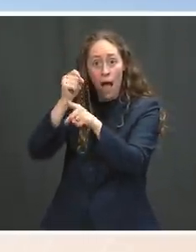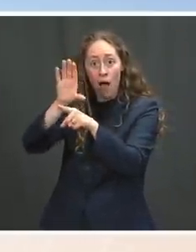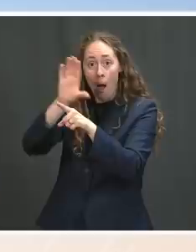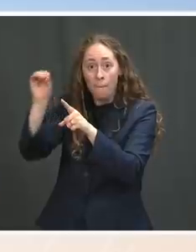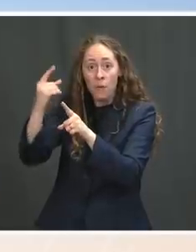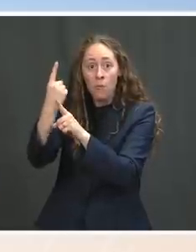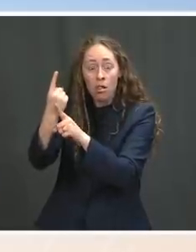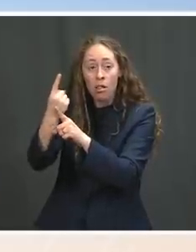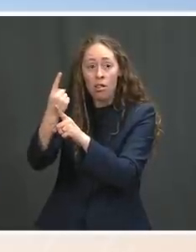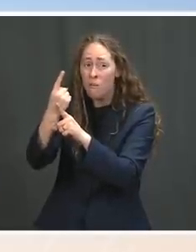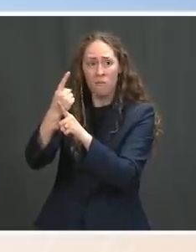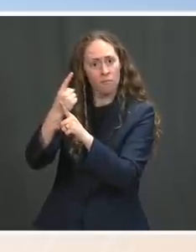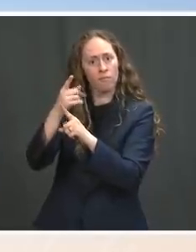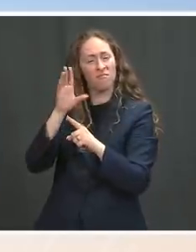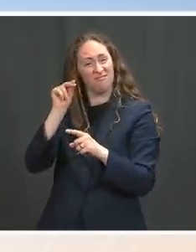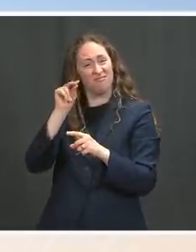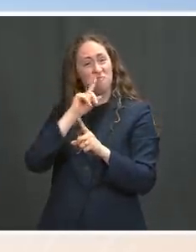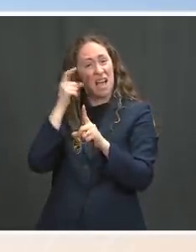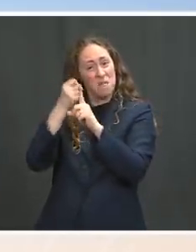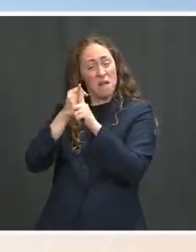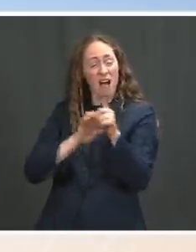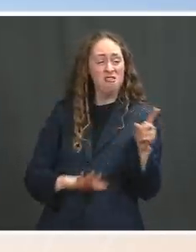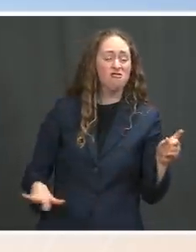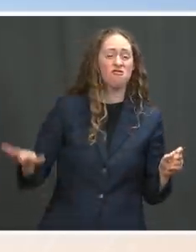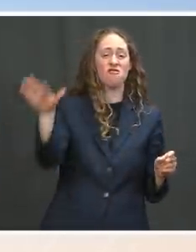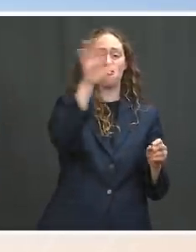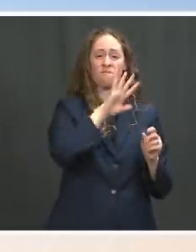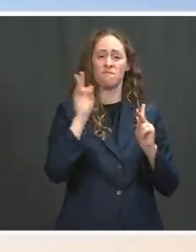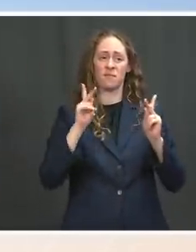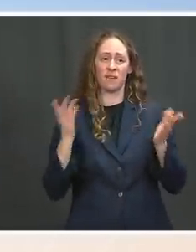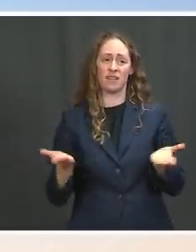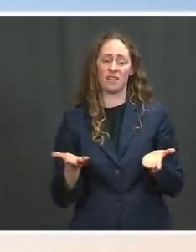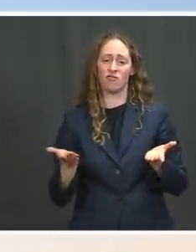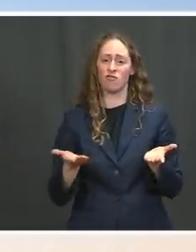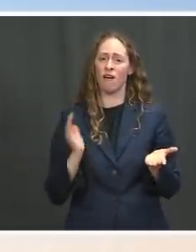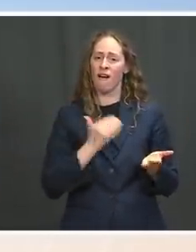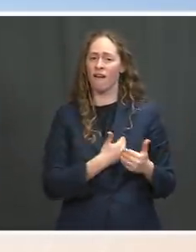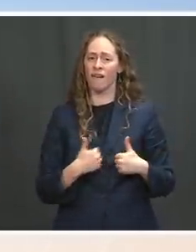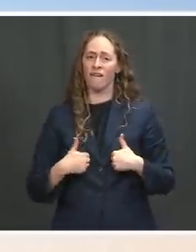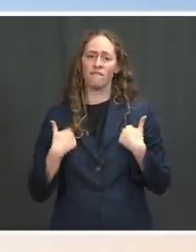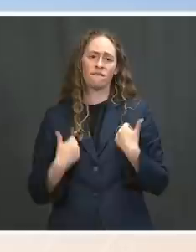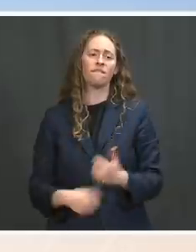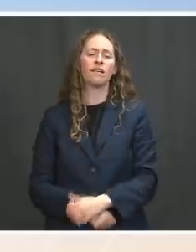Go ahead. The Press: How can the President work with Kevin McCarthy, who is poised to anoint to a position of leadership